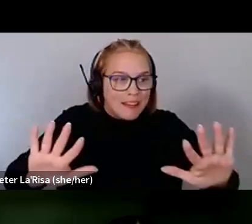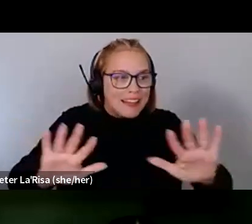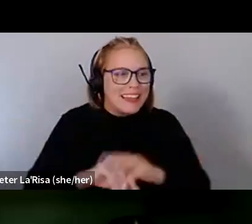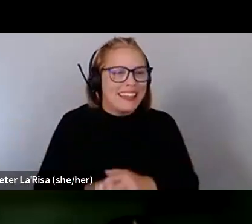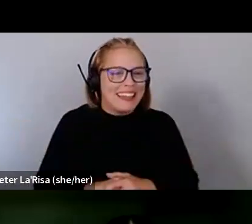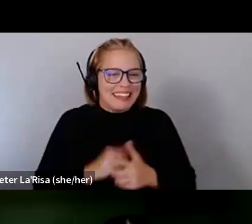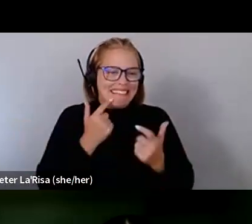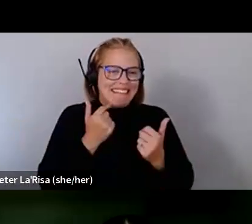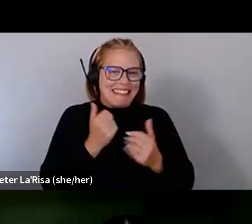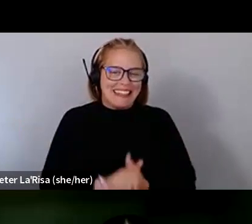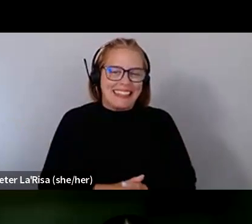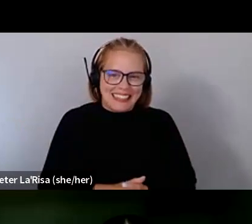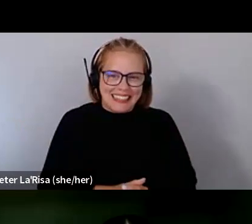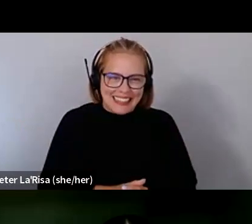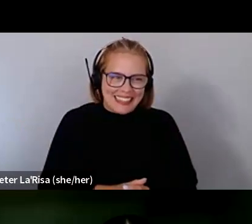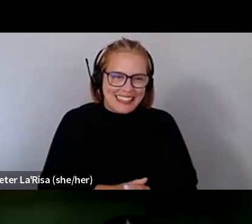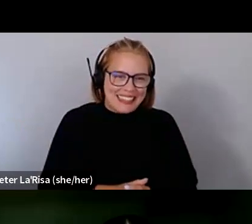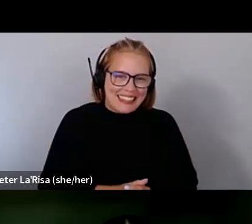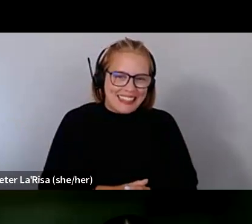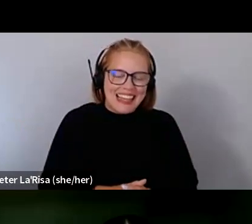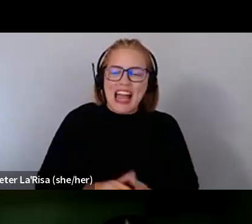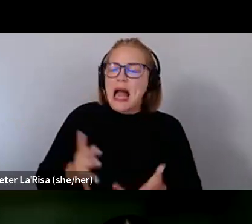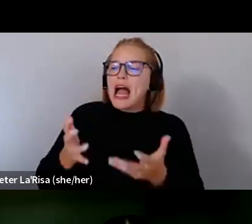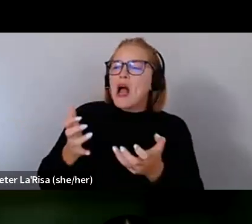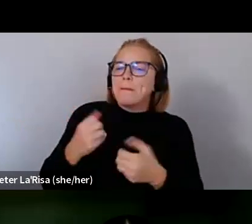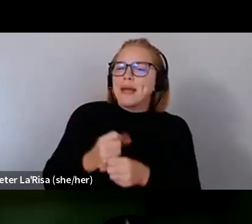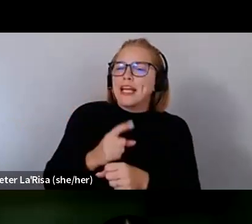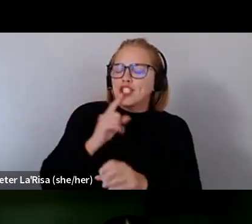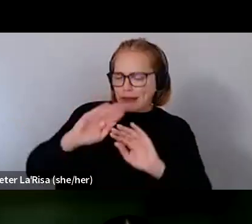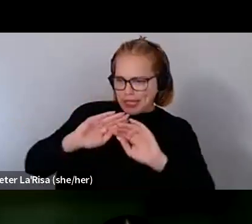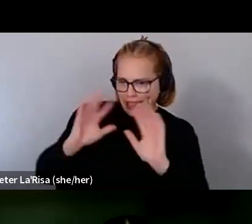am grateful for that. Would anybody else like to share any of their